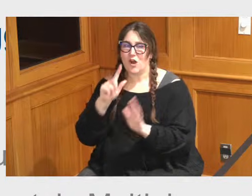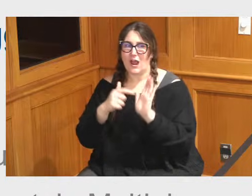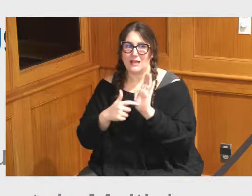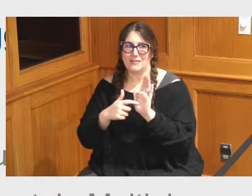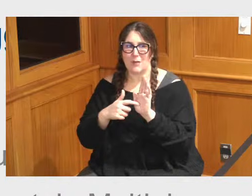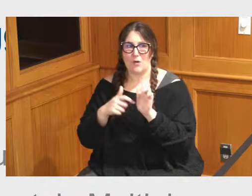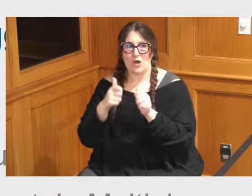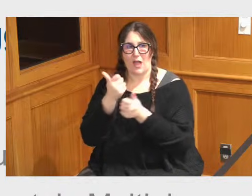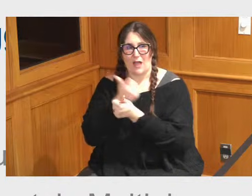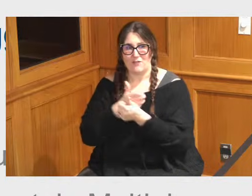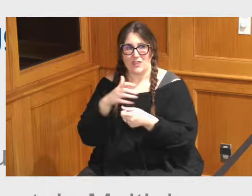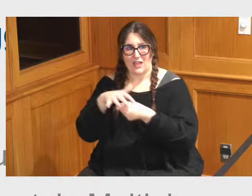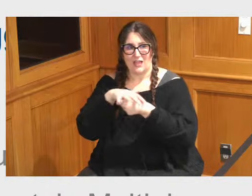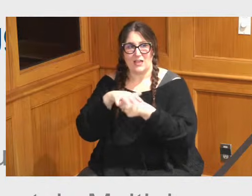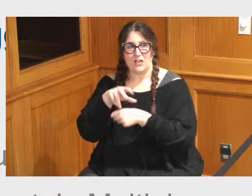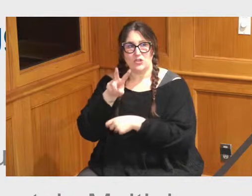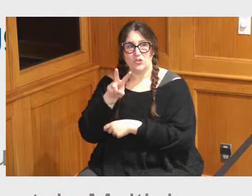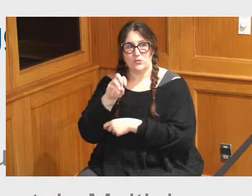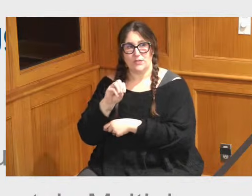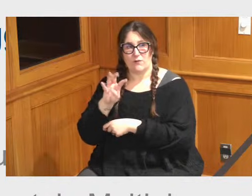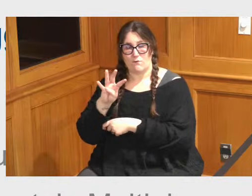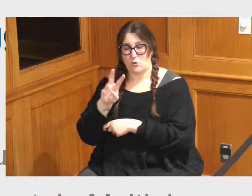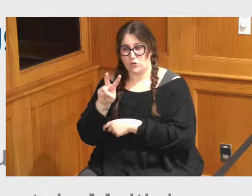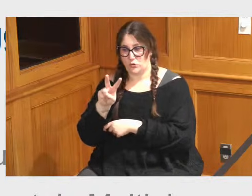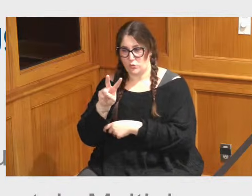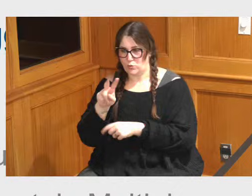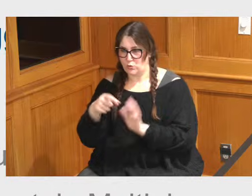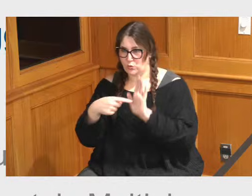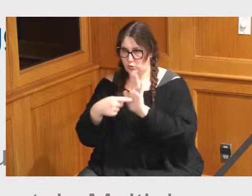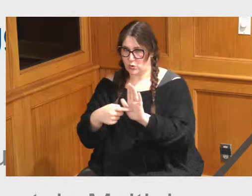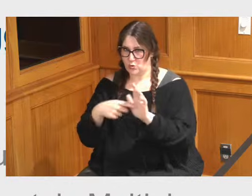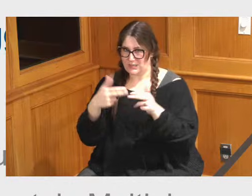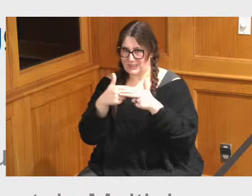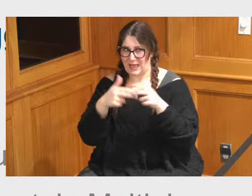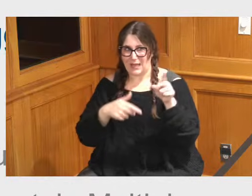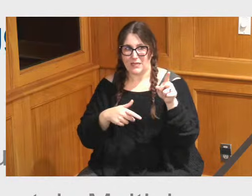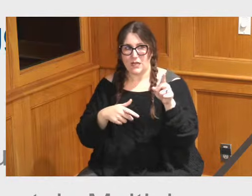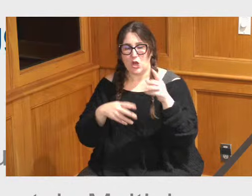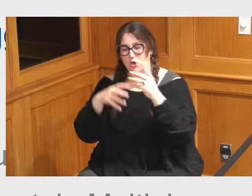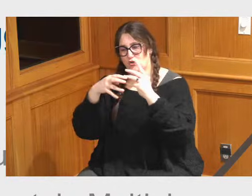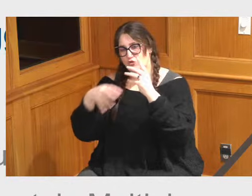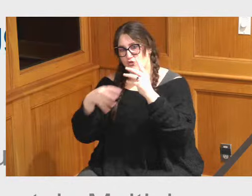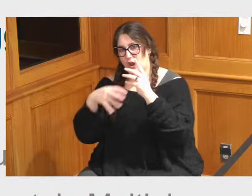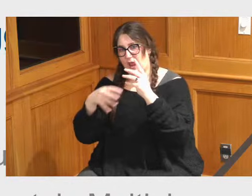area of 2042, which is shown on the slide here, drains right through. See if I can get the laser